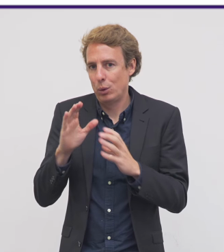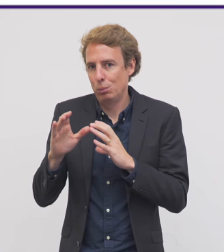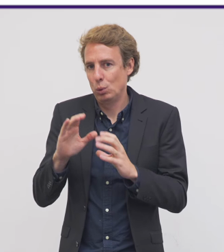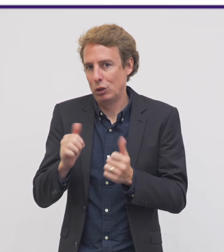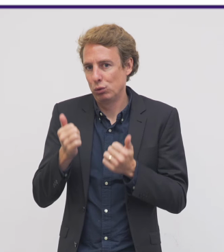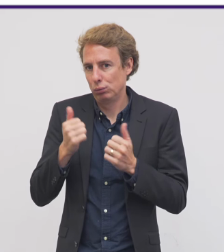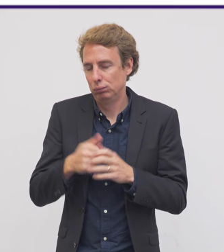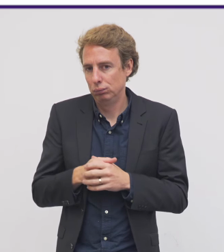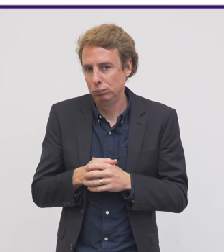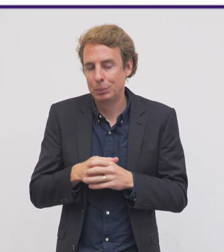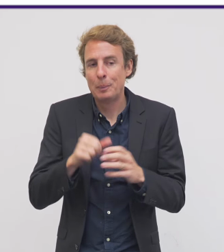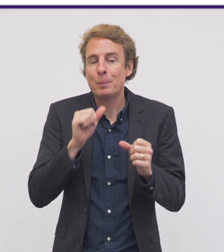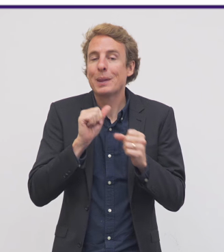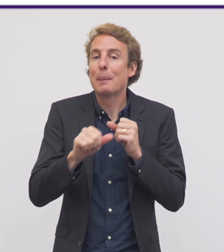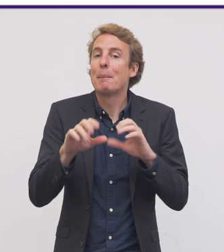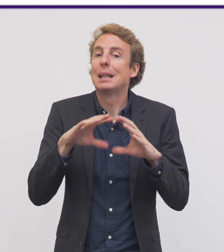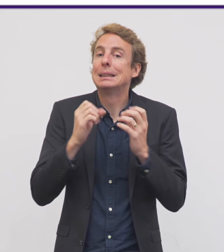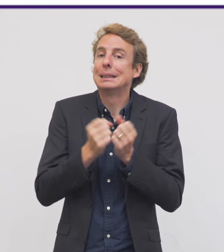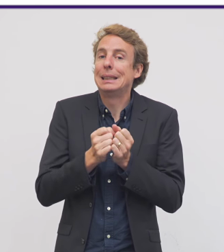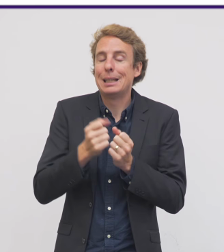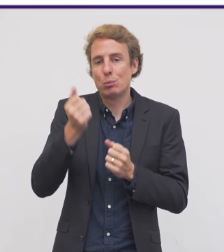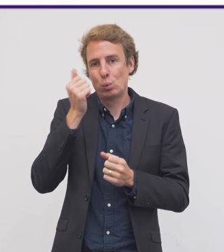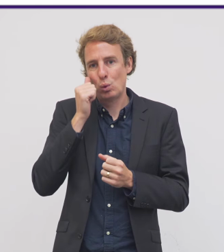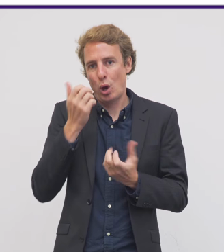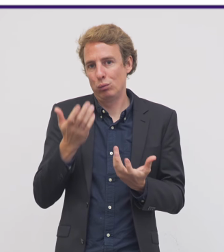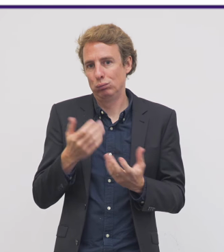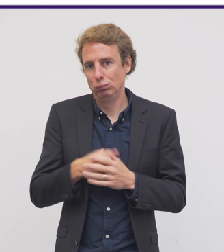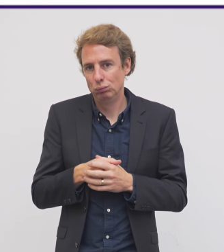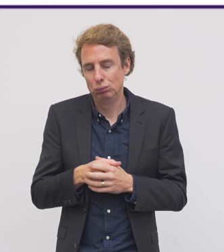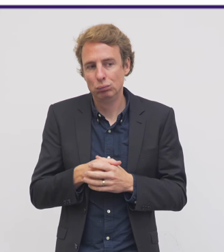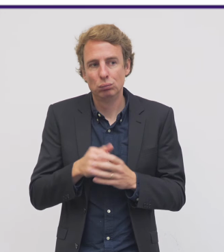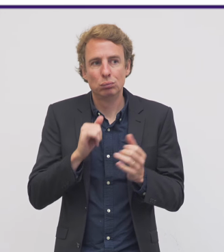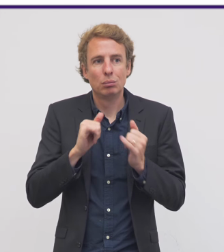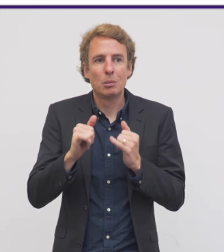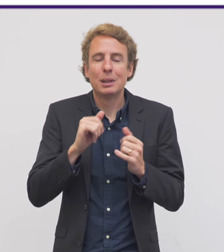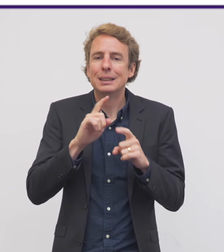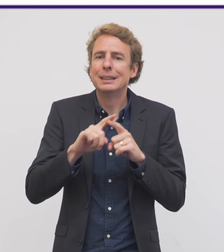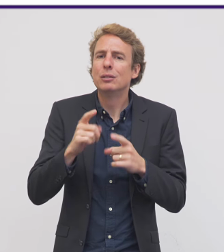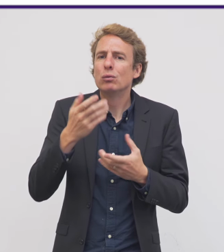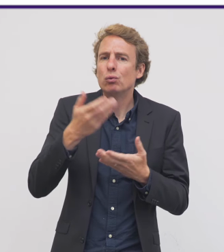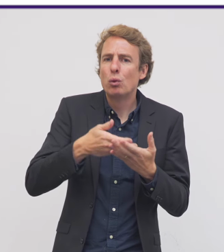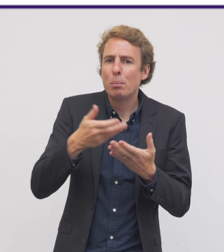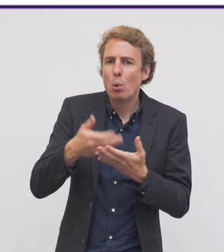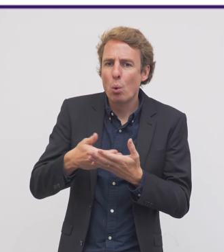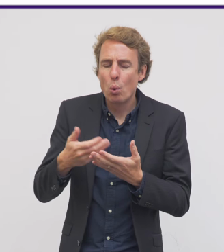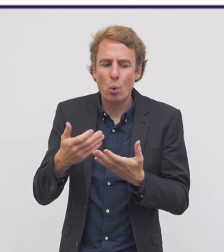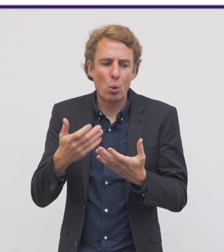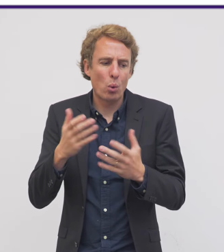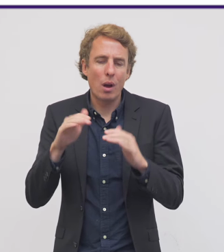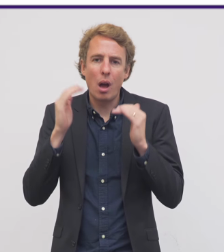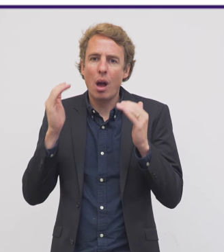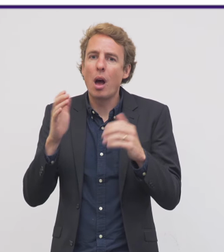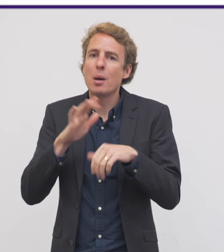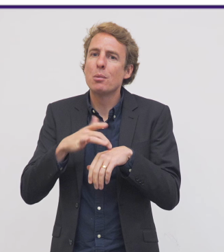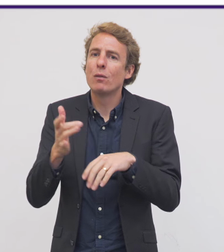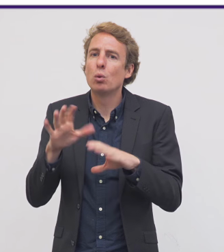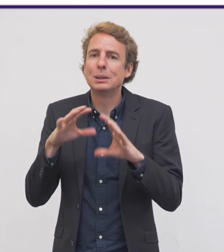they know this, if you read the DORA reports, high-performing teams, they have high visibility, high communication,